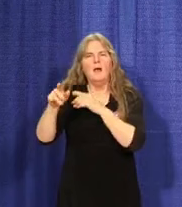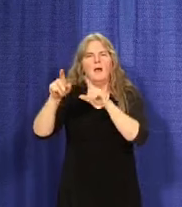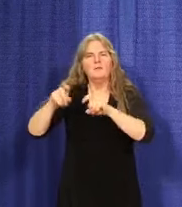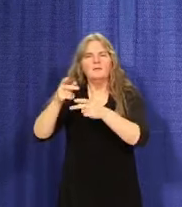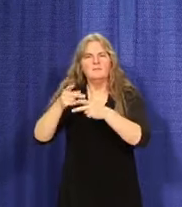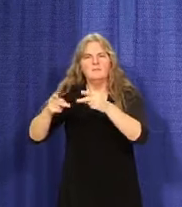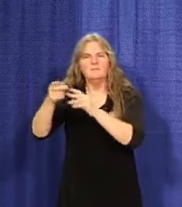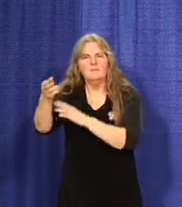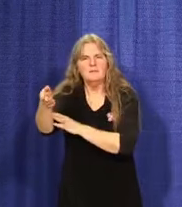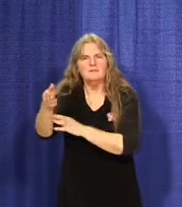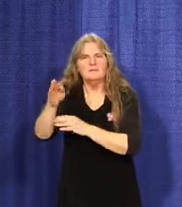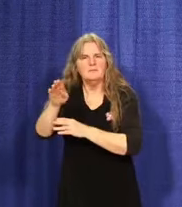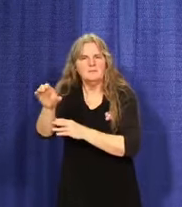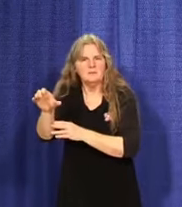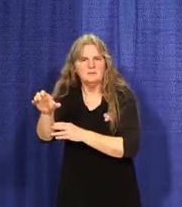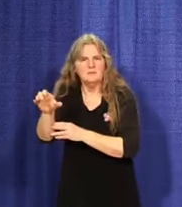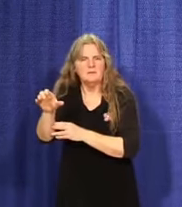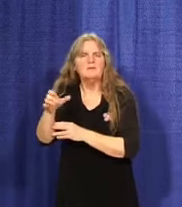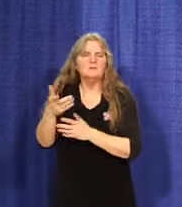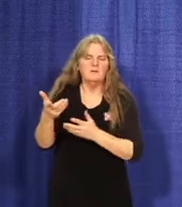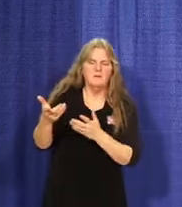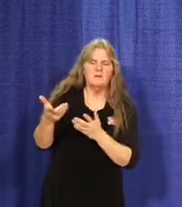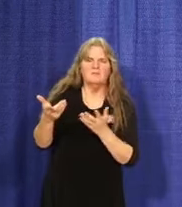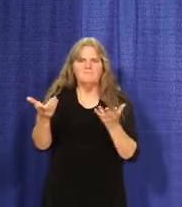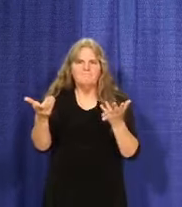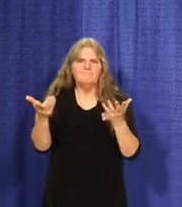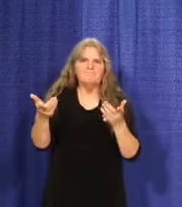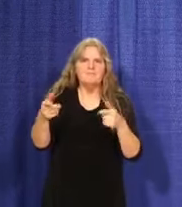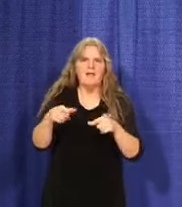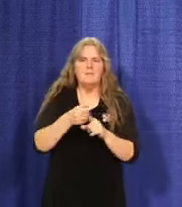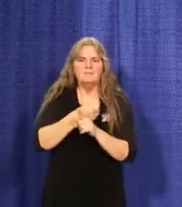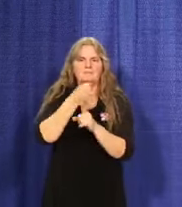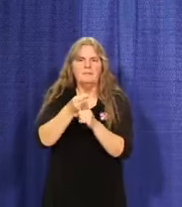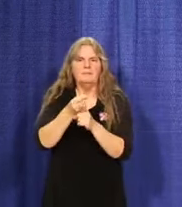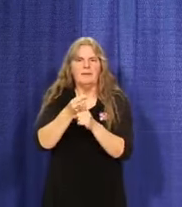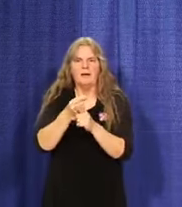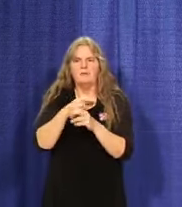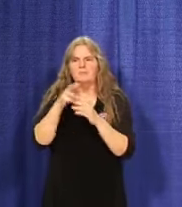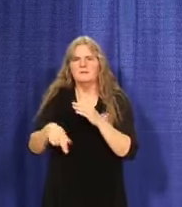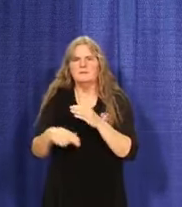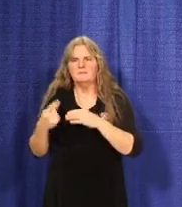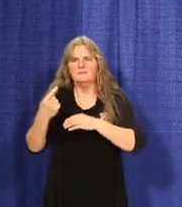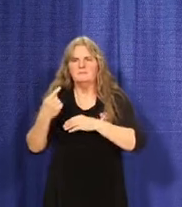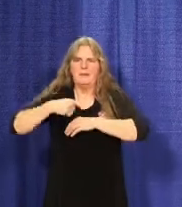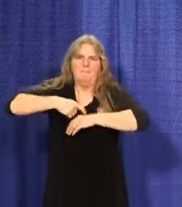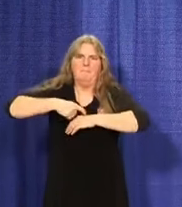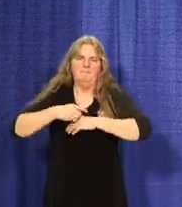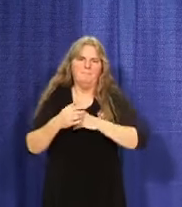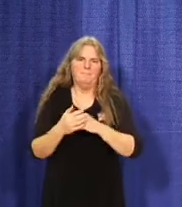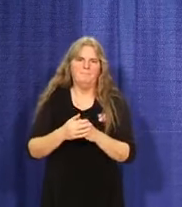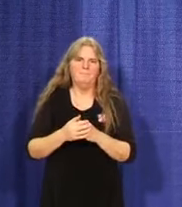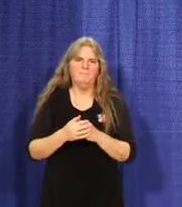factors. But in general, we are maintaining our turnaround times.